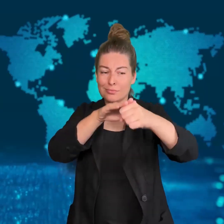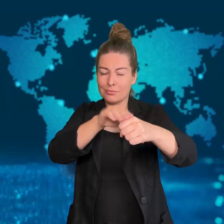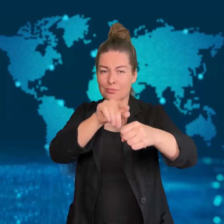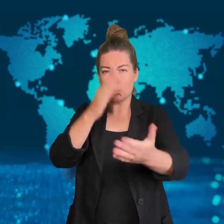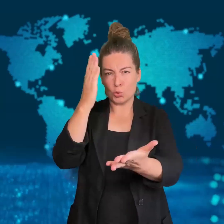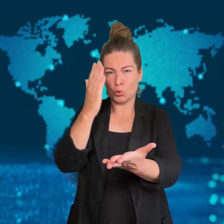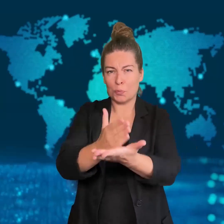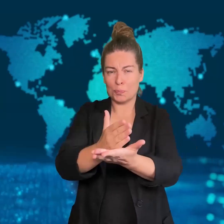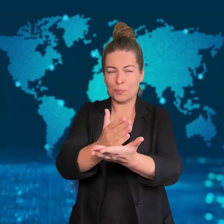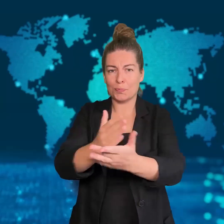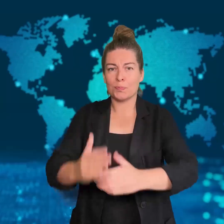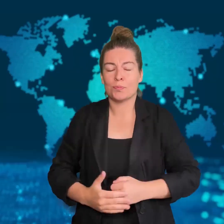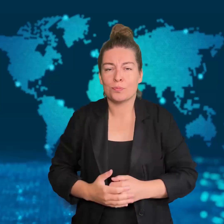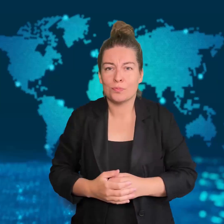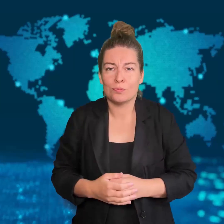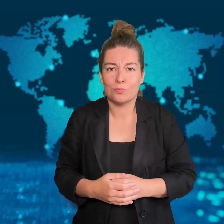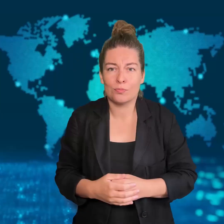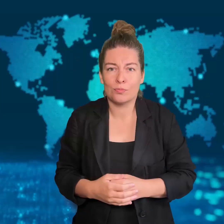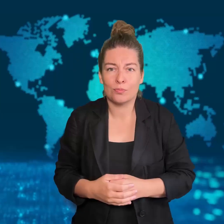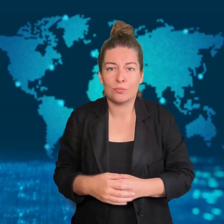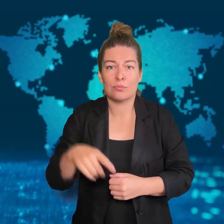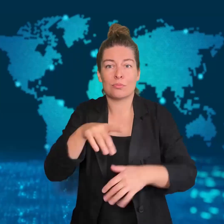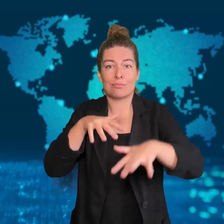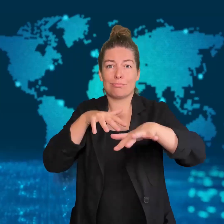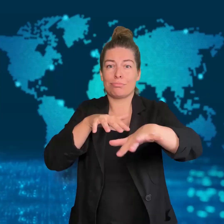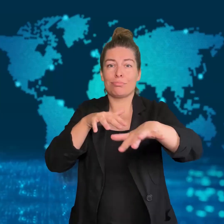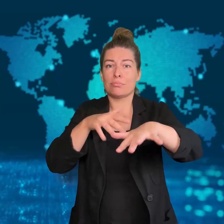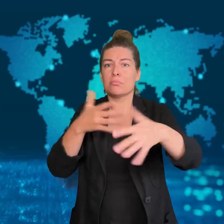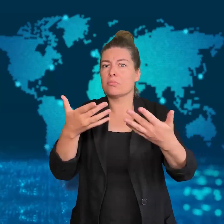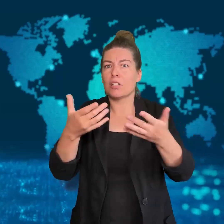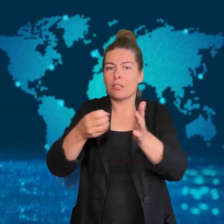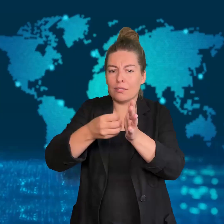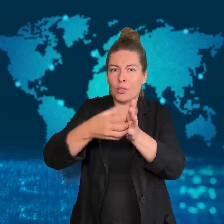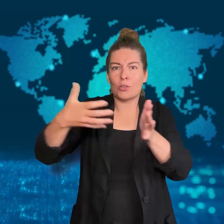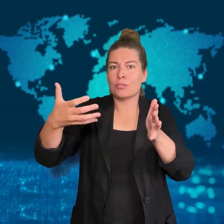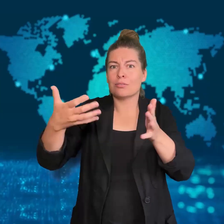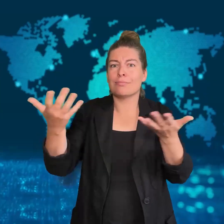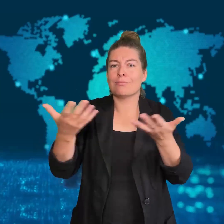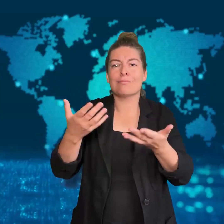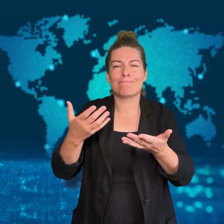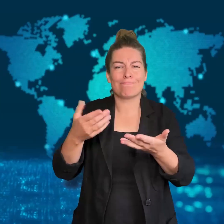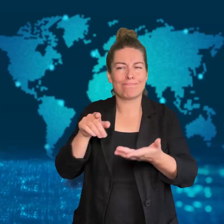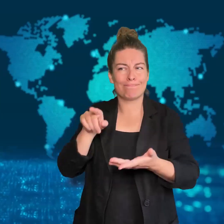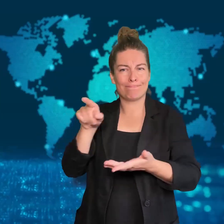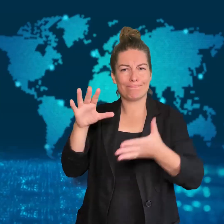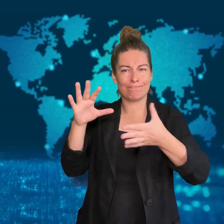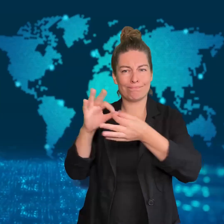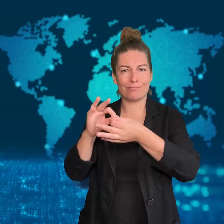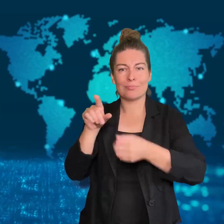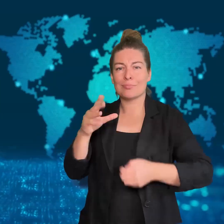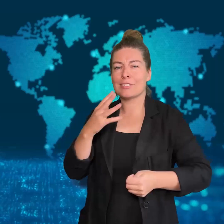The crowd marched in response to the increase in antisemitic acts